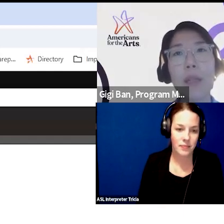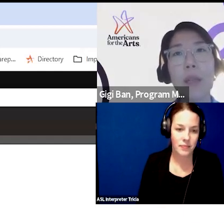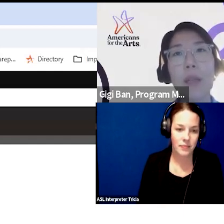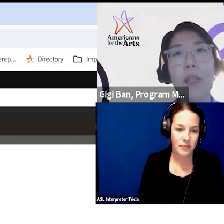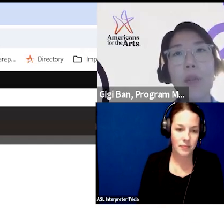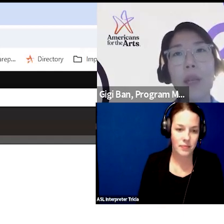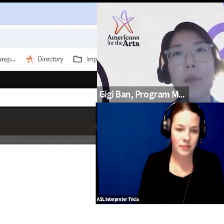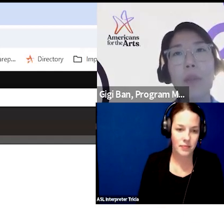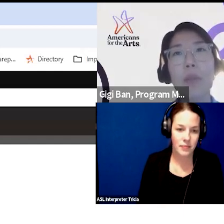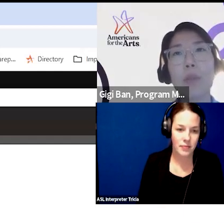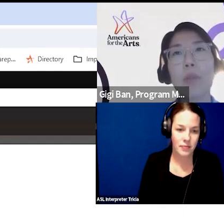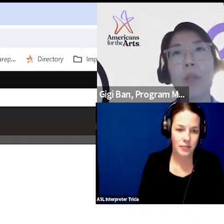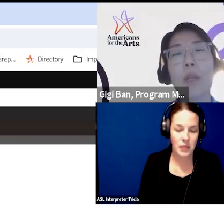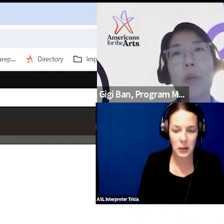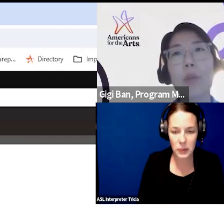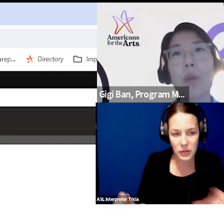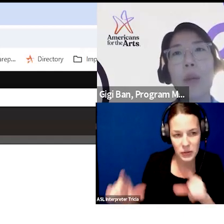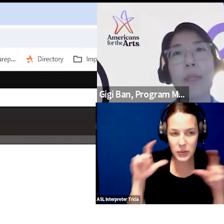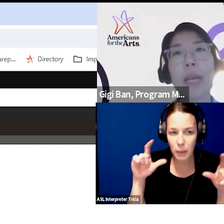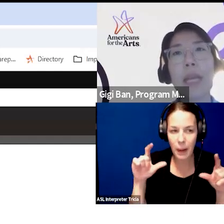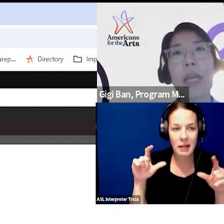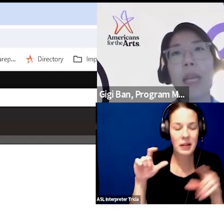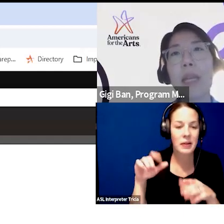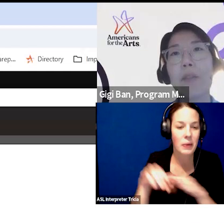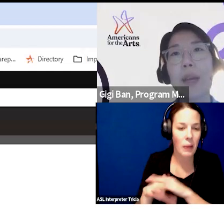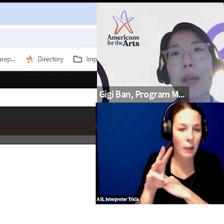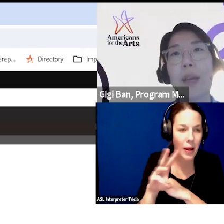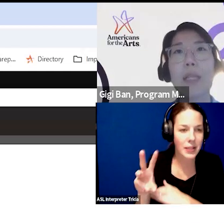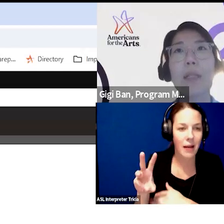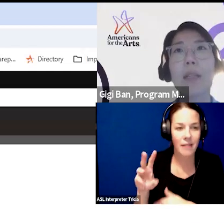and you're able to go to their website and find their address.